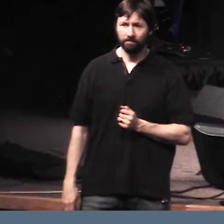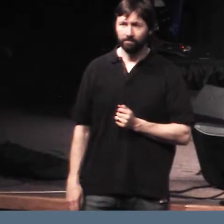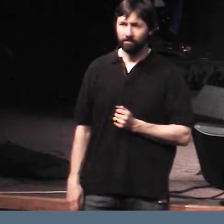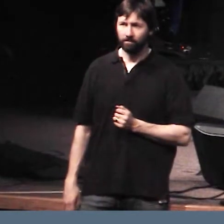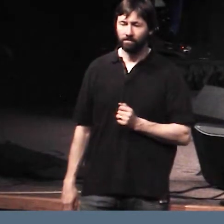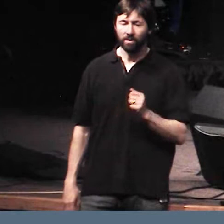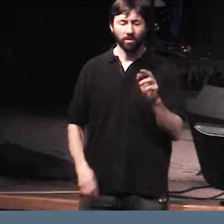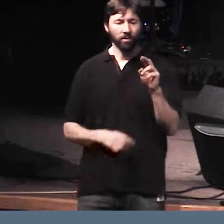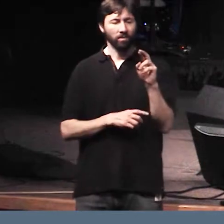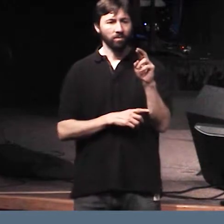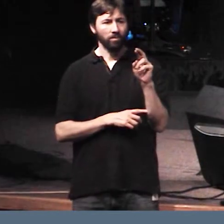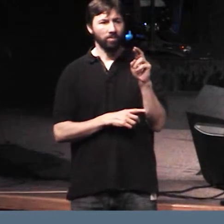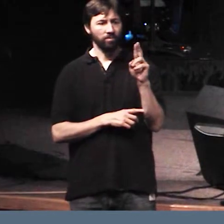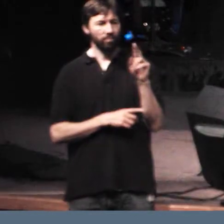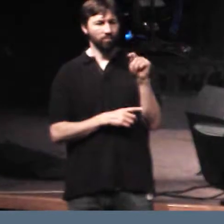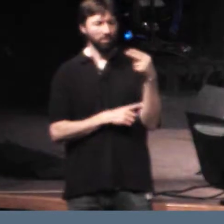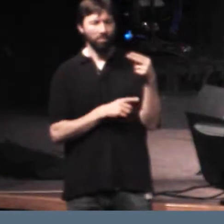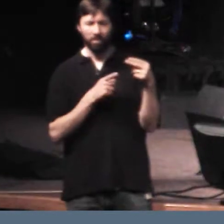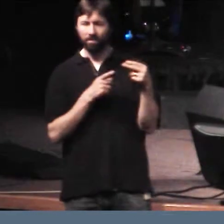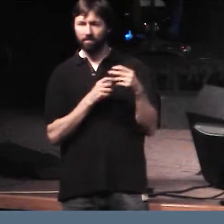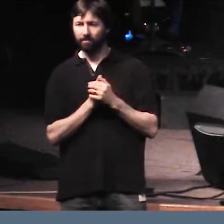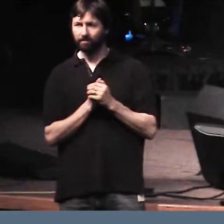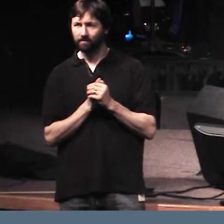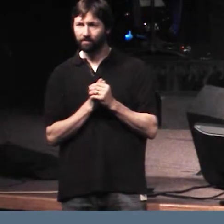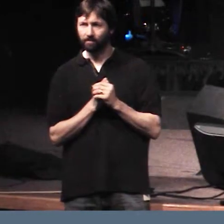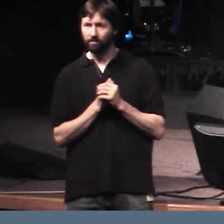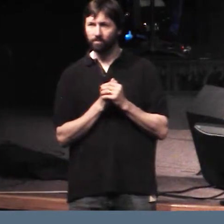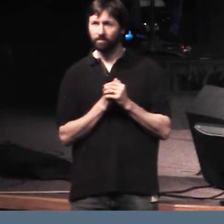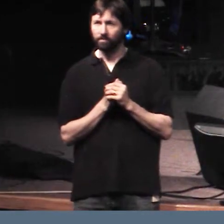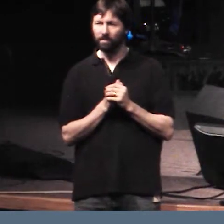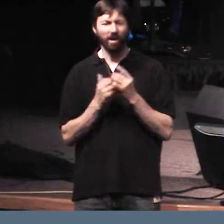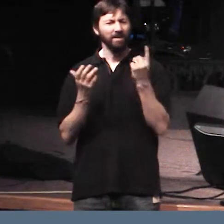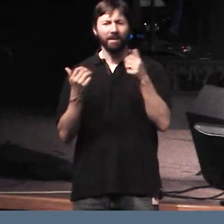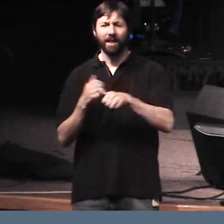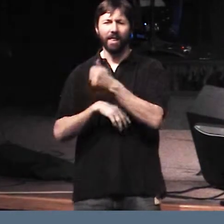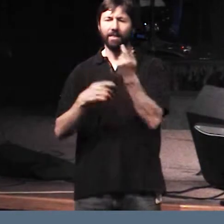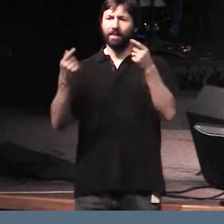and Ruth and and then something else happens